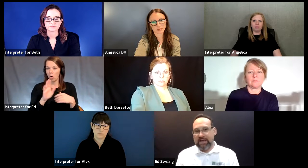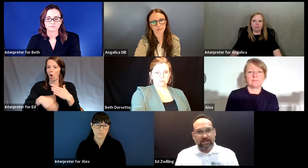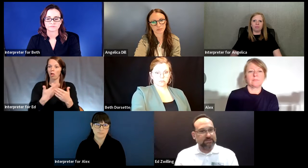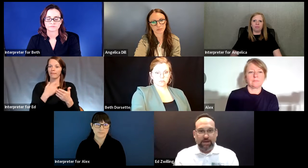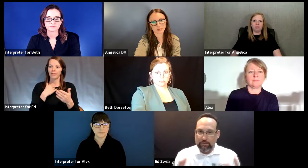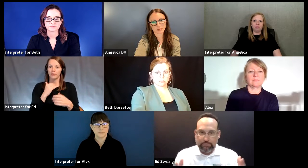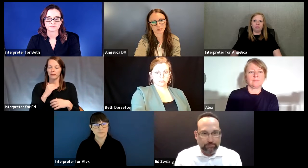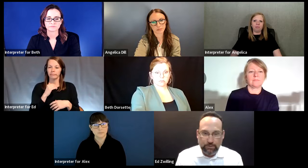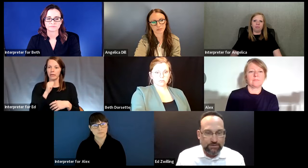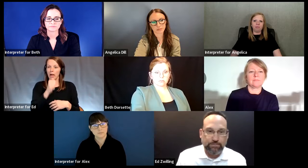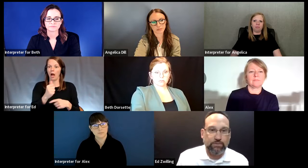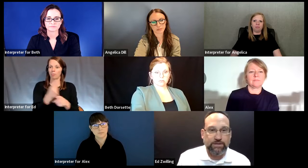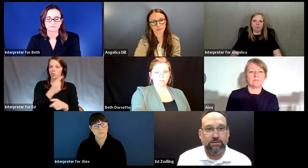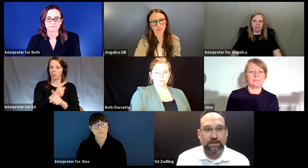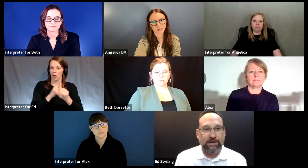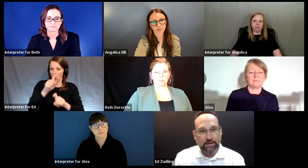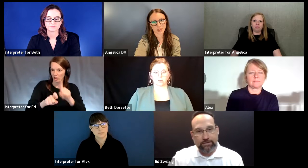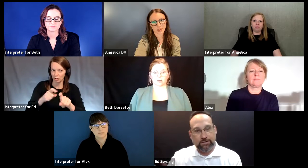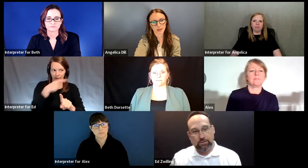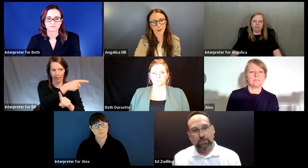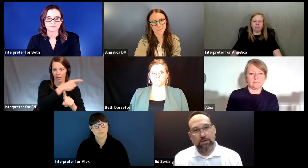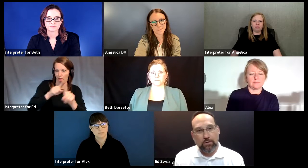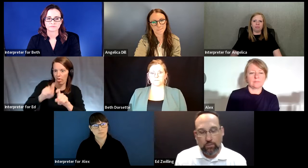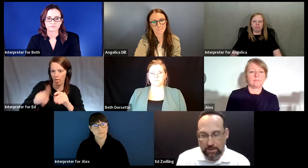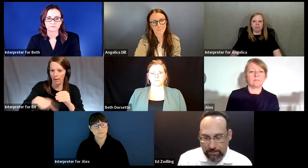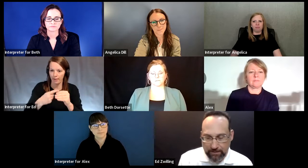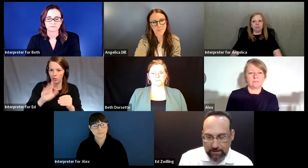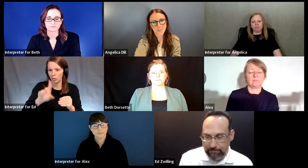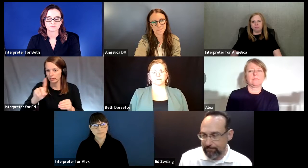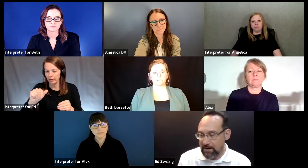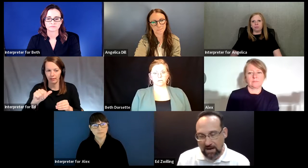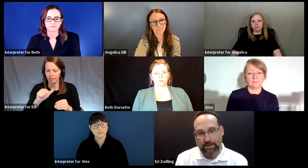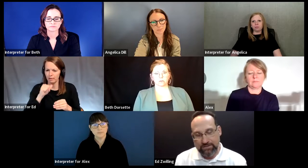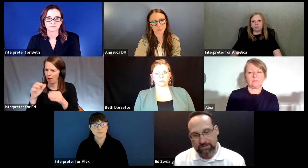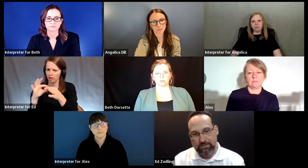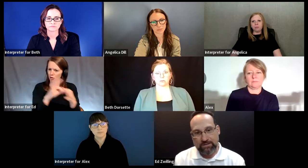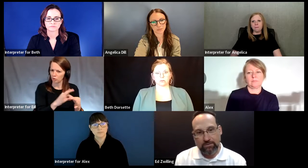they asked about your disability that had nothing to do with accommodations you needed